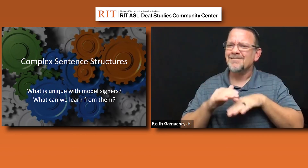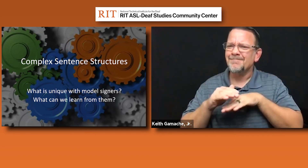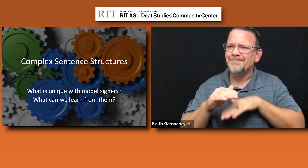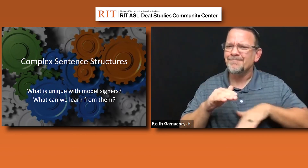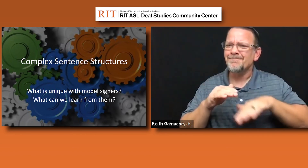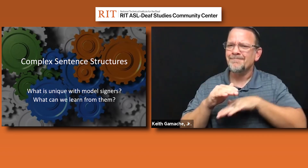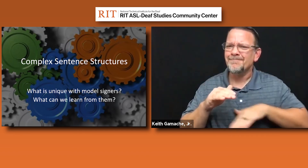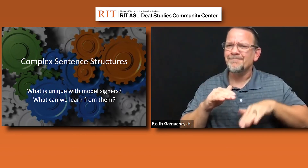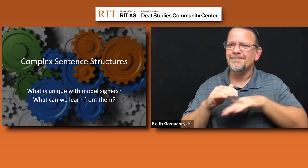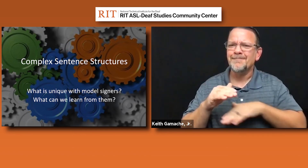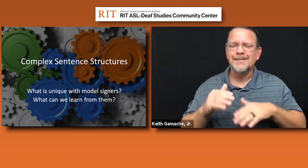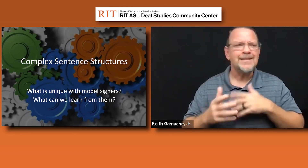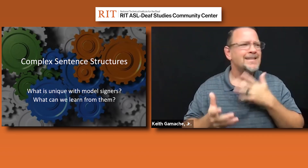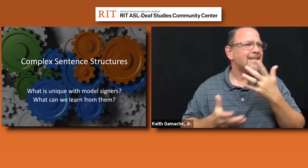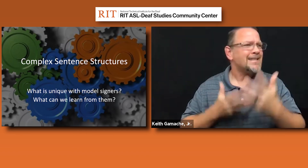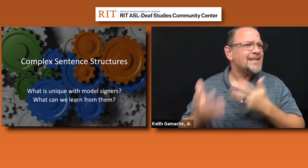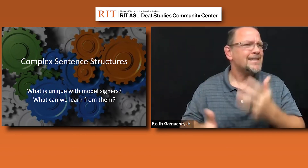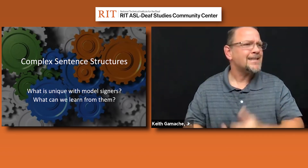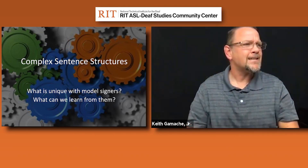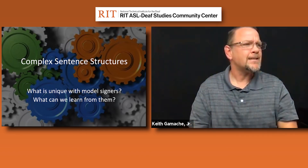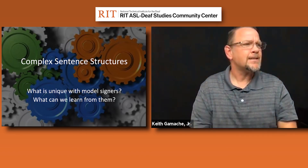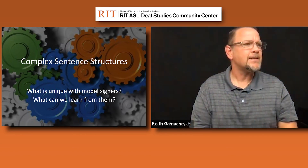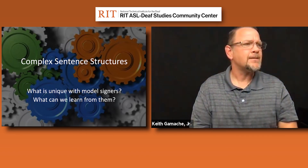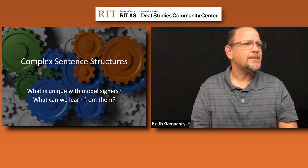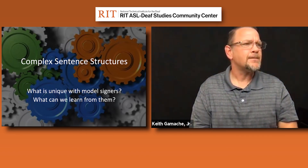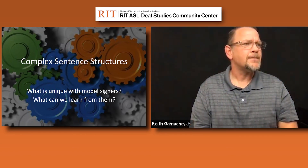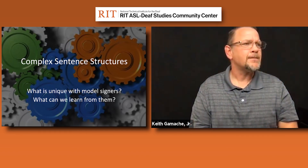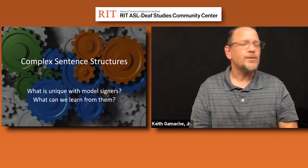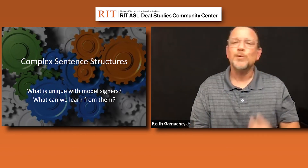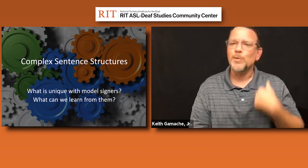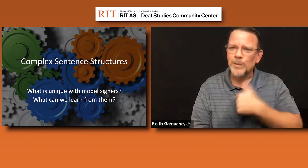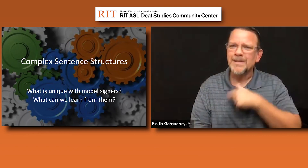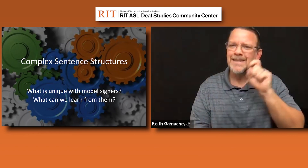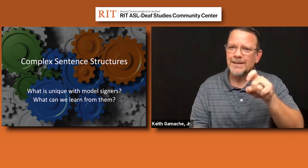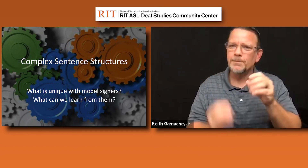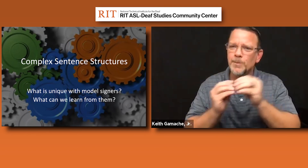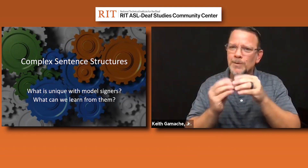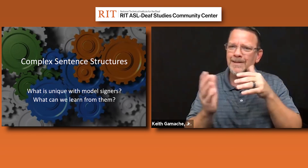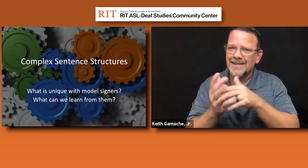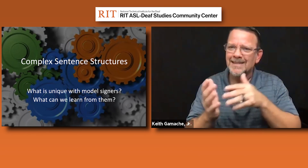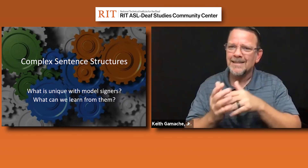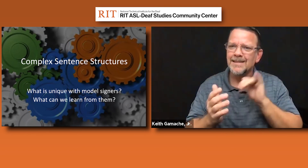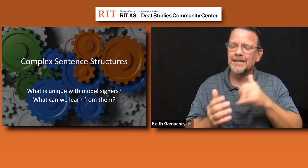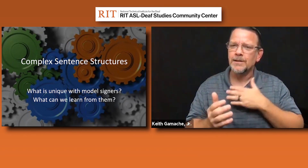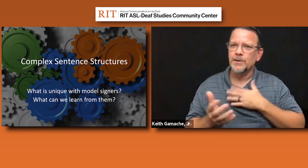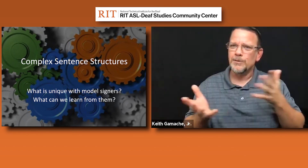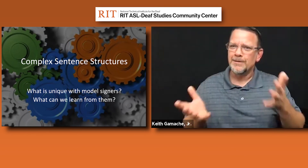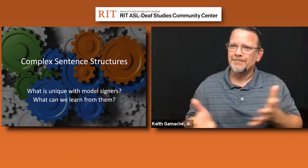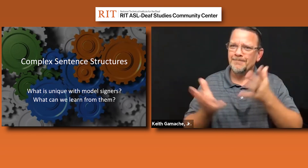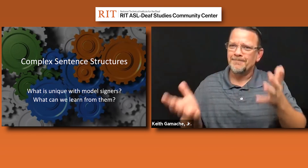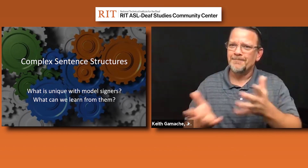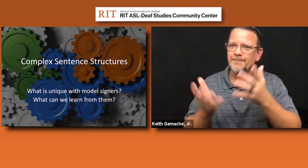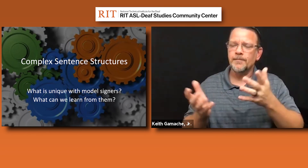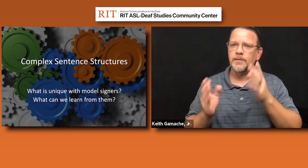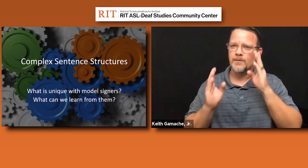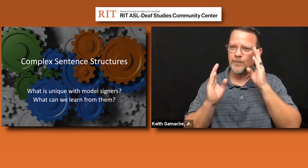And as I impress that on them, they realize that they did need to build on their fund of knowledge because it was really basic, and all of ours is basic.